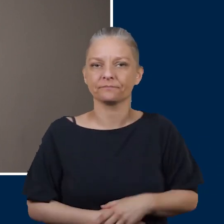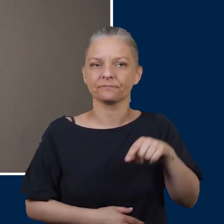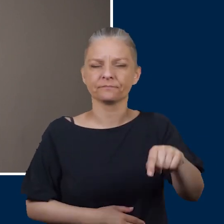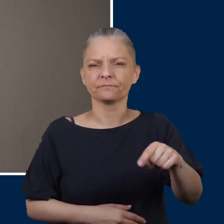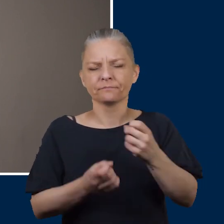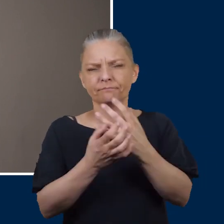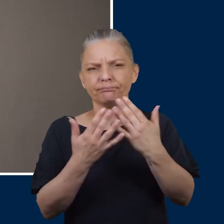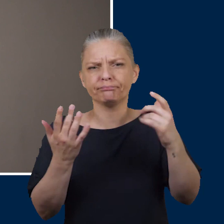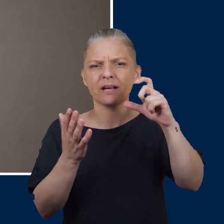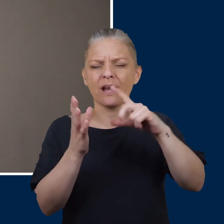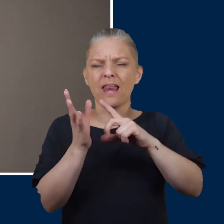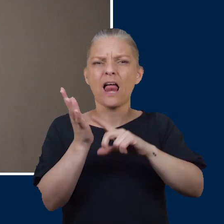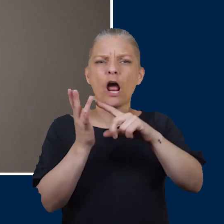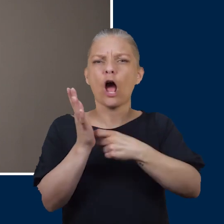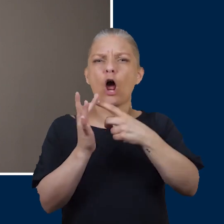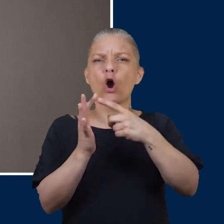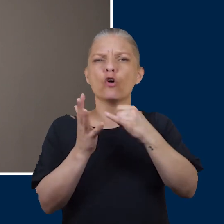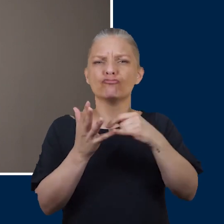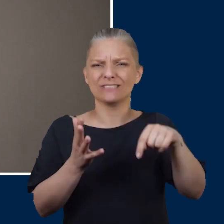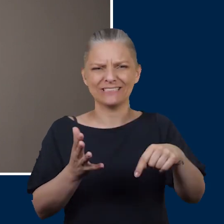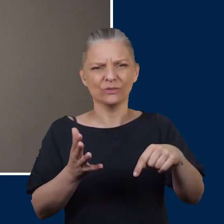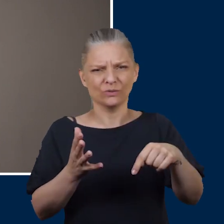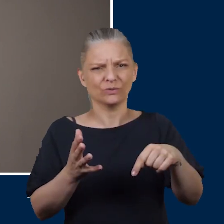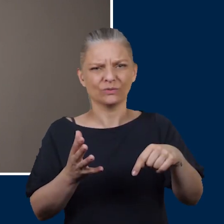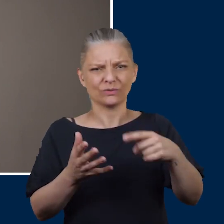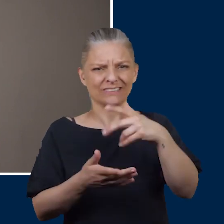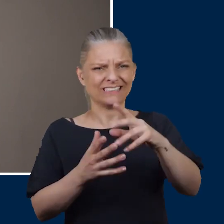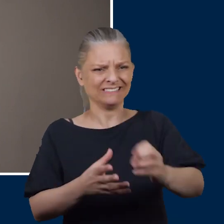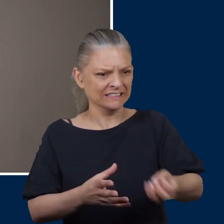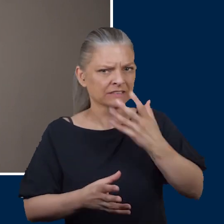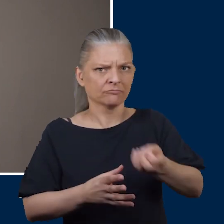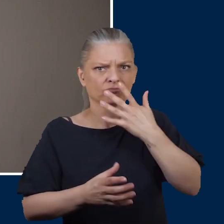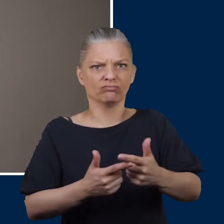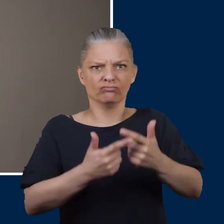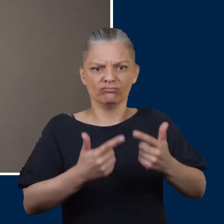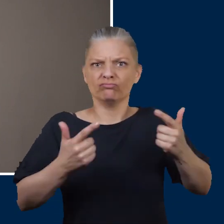These foods contain a lot of calories and when you have large servings of them they can contribute